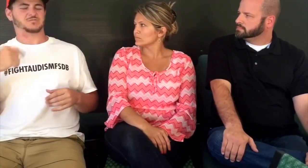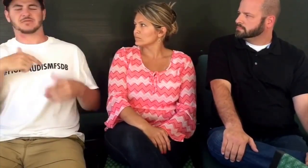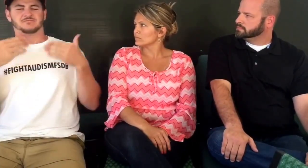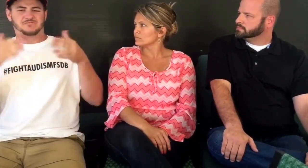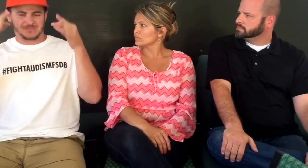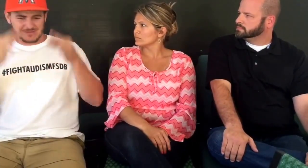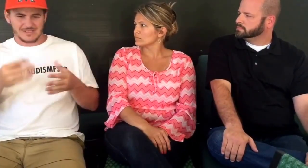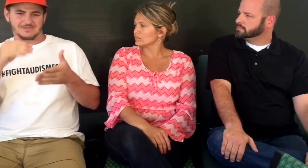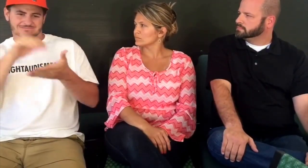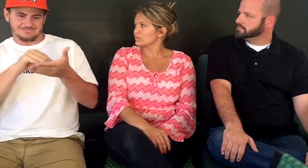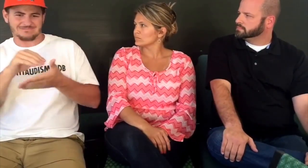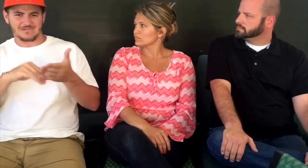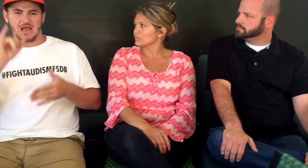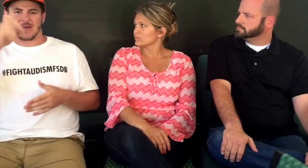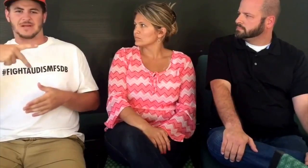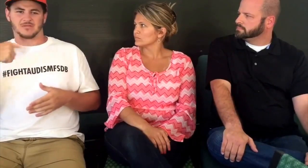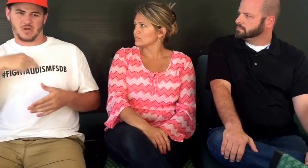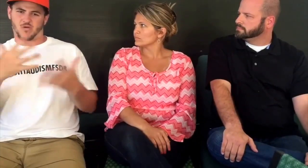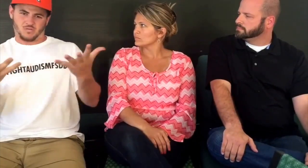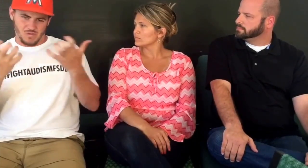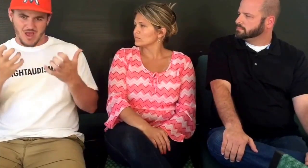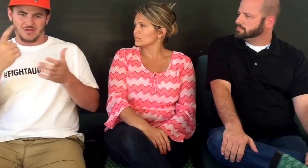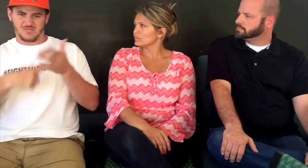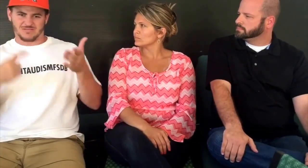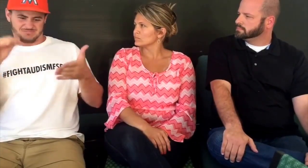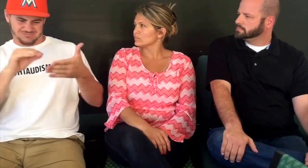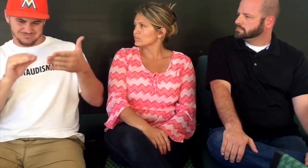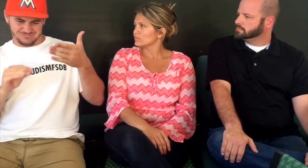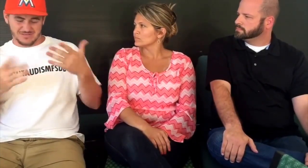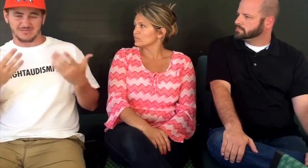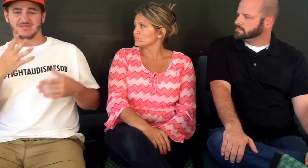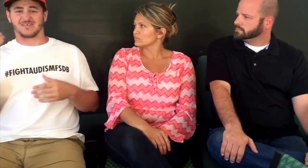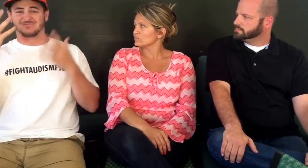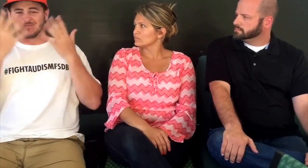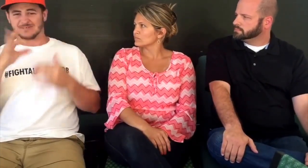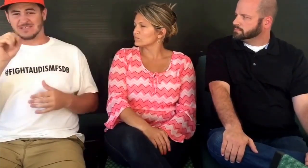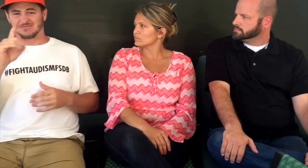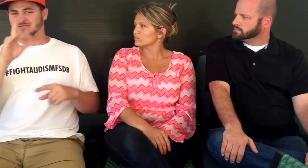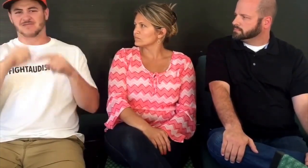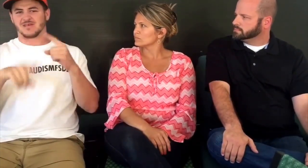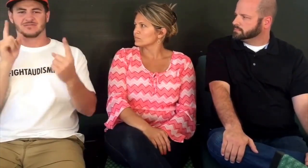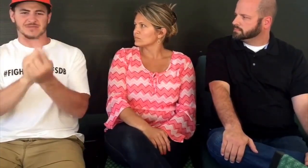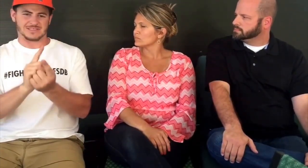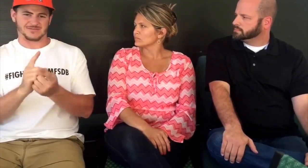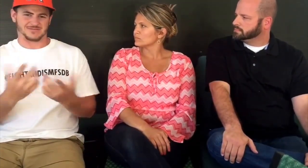so we decided to list down what we wanted on the IEP. But sadly FSDB couldn’t achieve them.